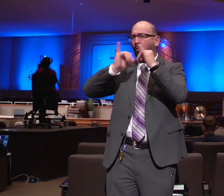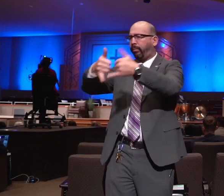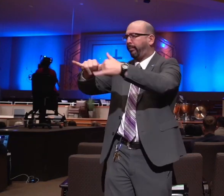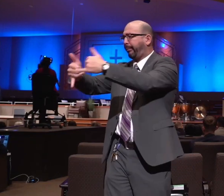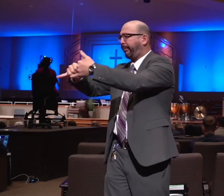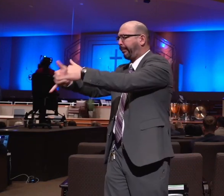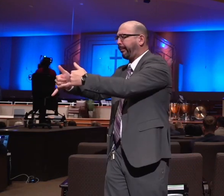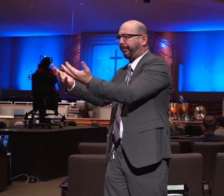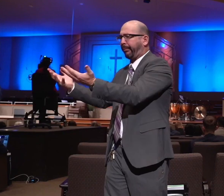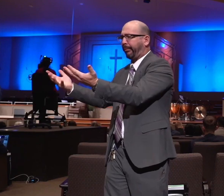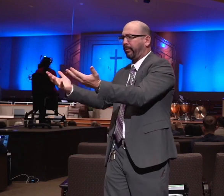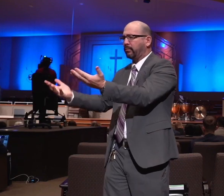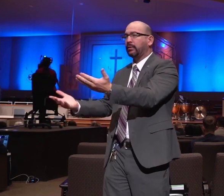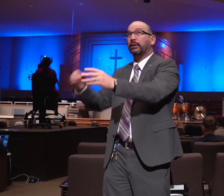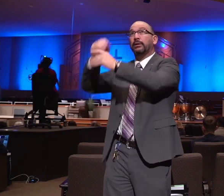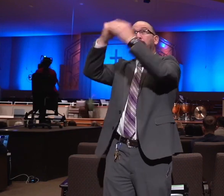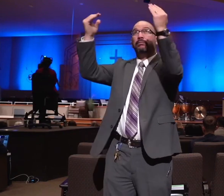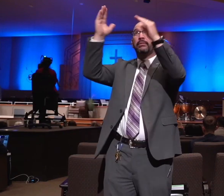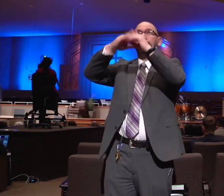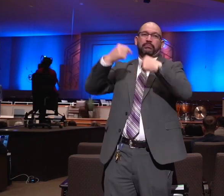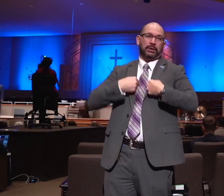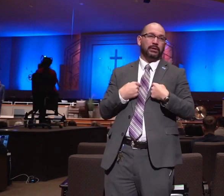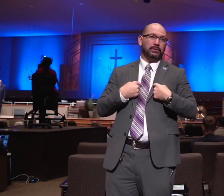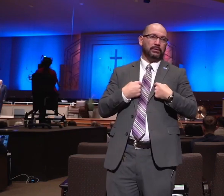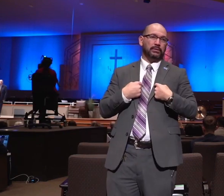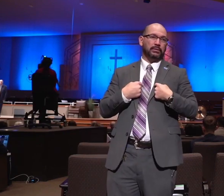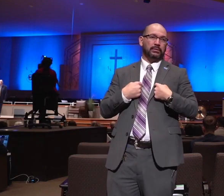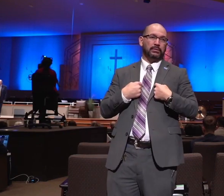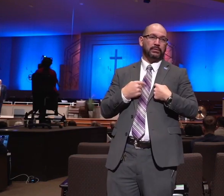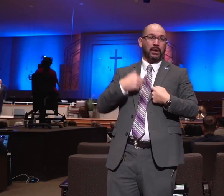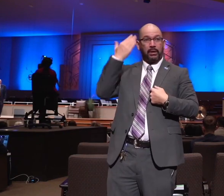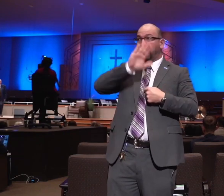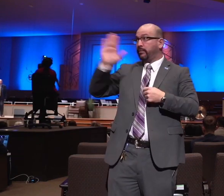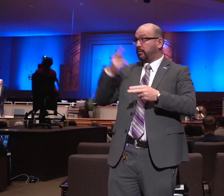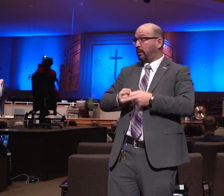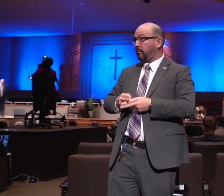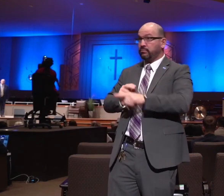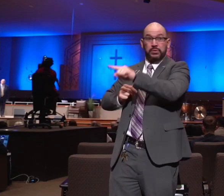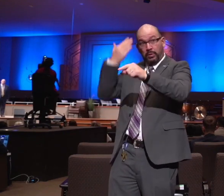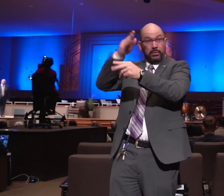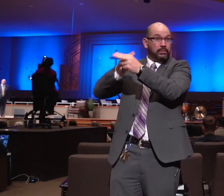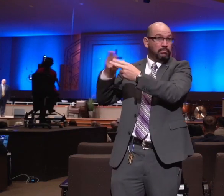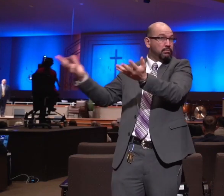Jesus than I am I don't know who they are you don't